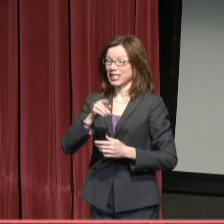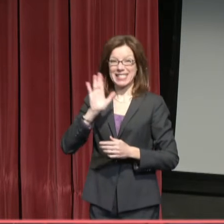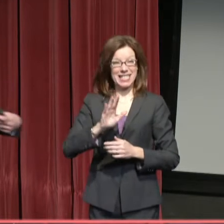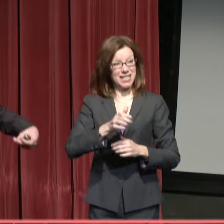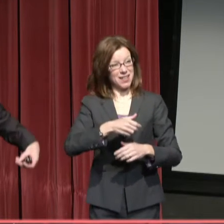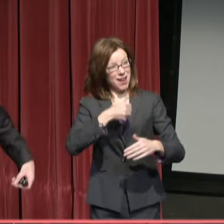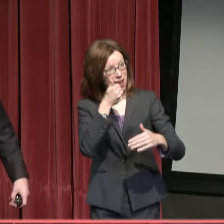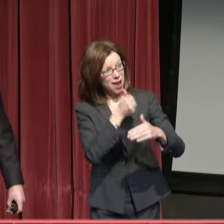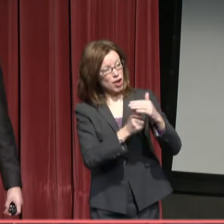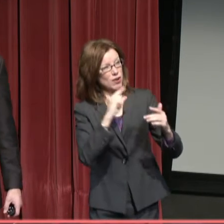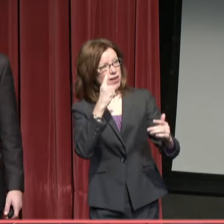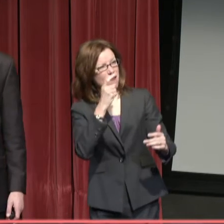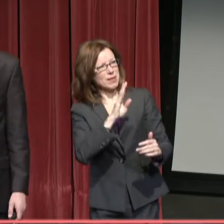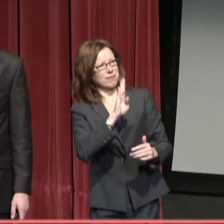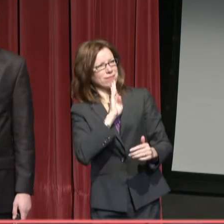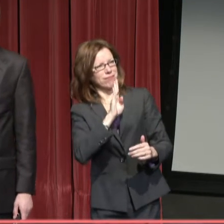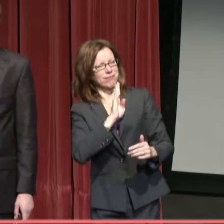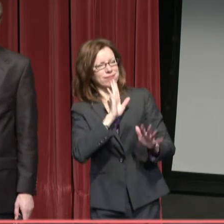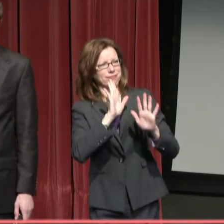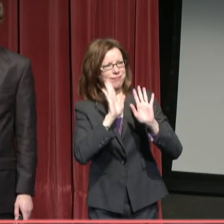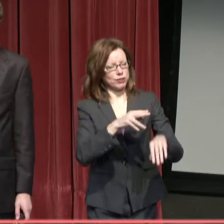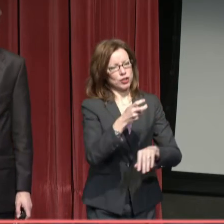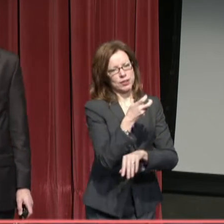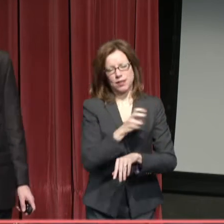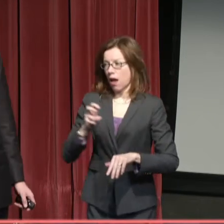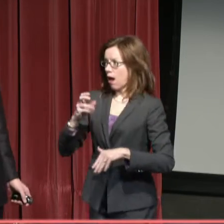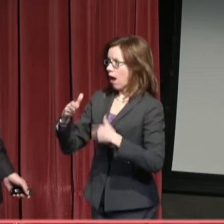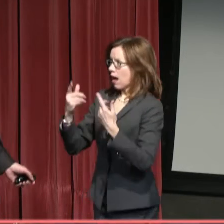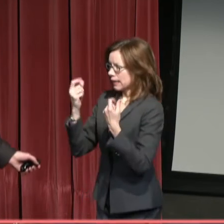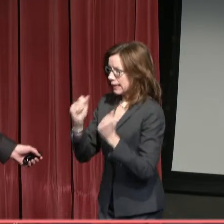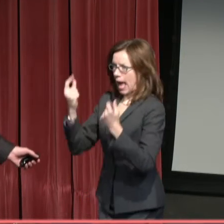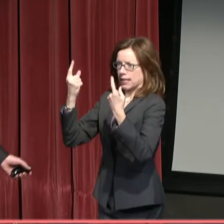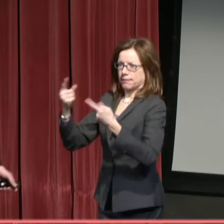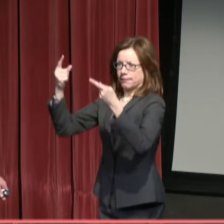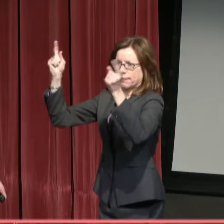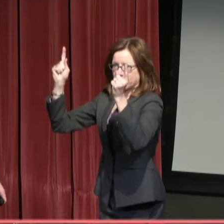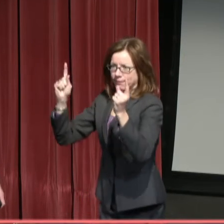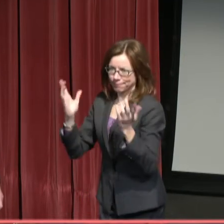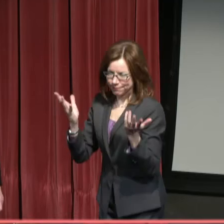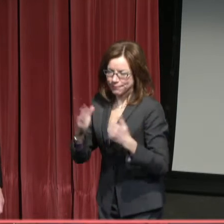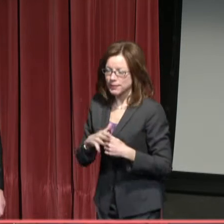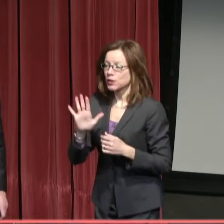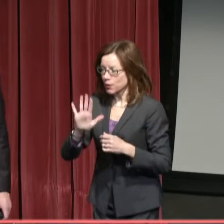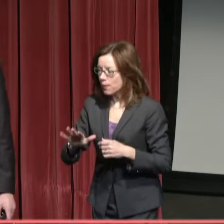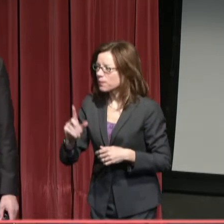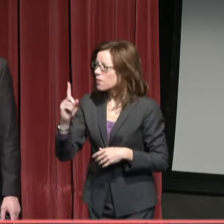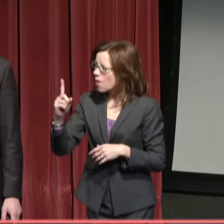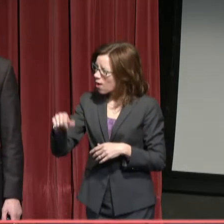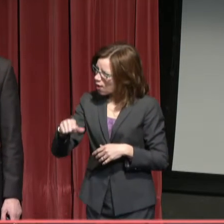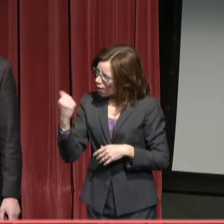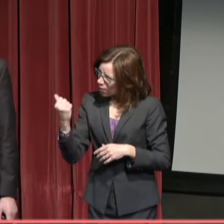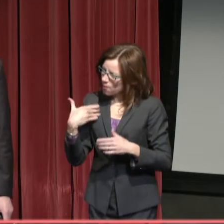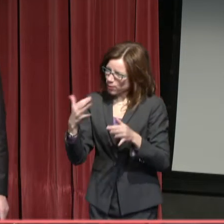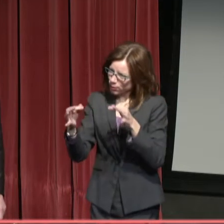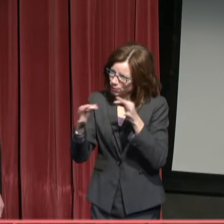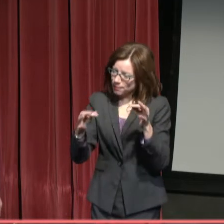and she found if she moved out of the government, she could actually make more happen. One other thing that she does is,